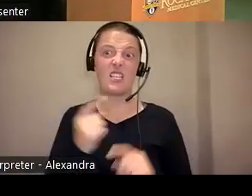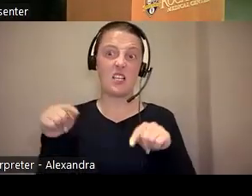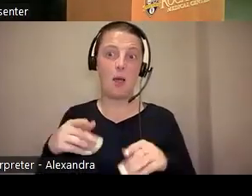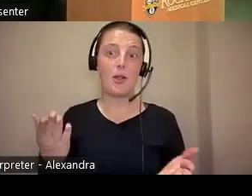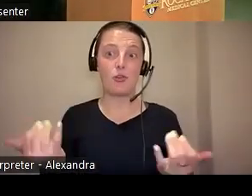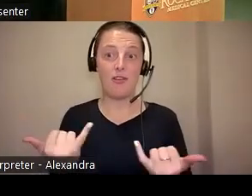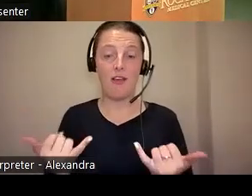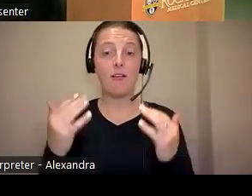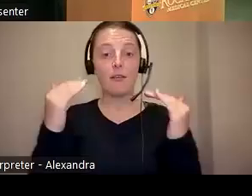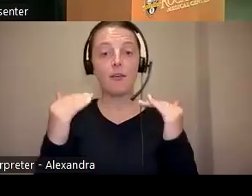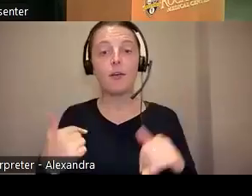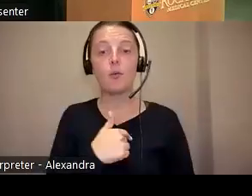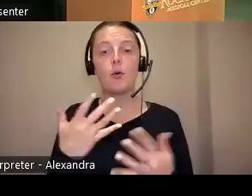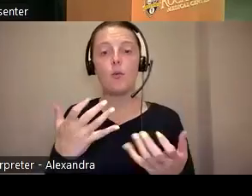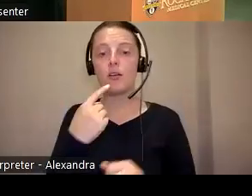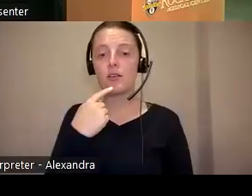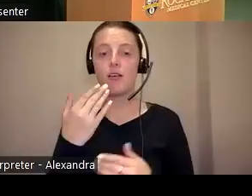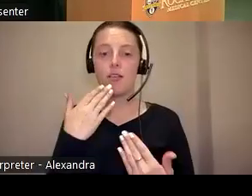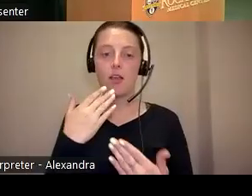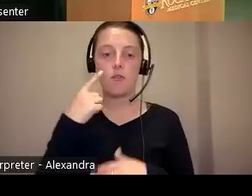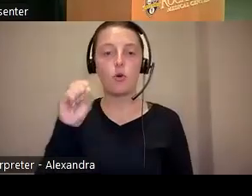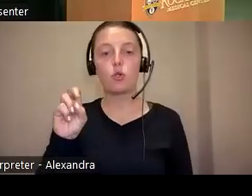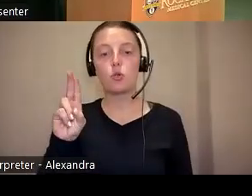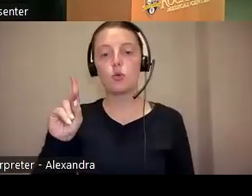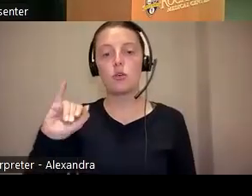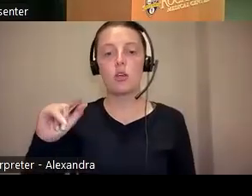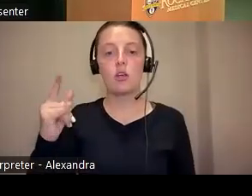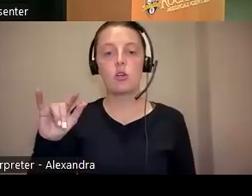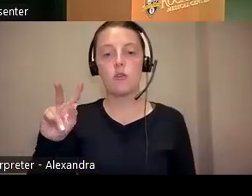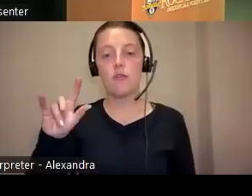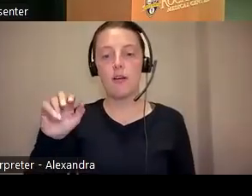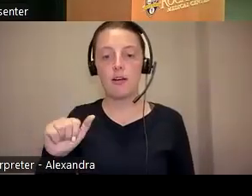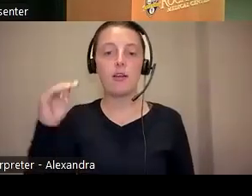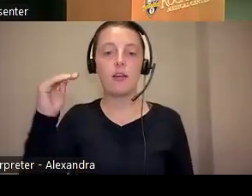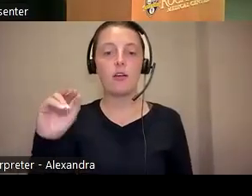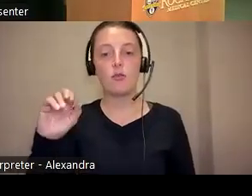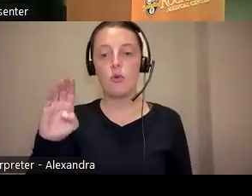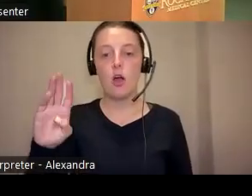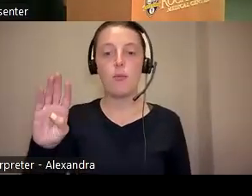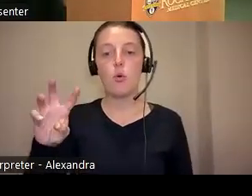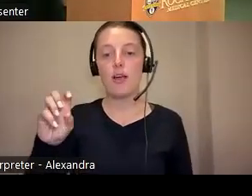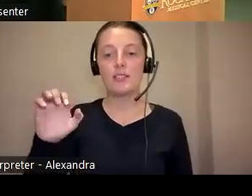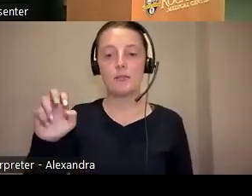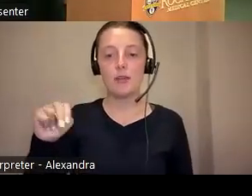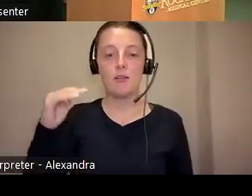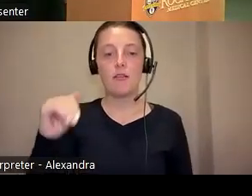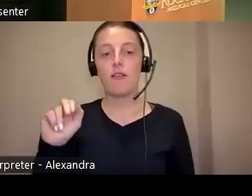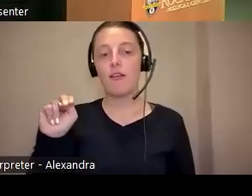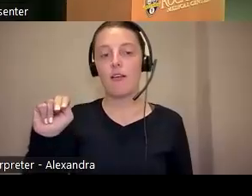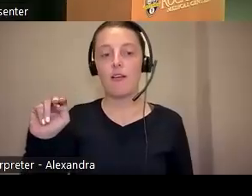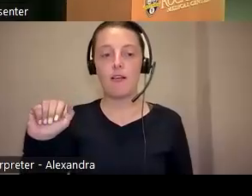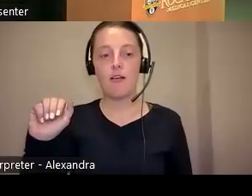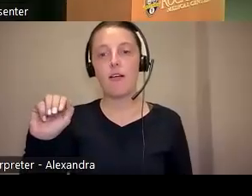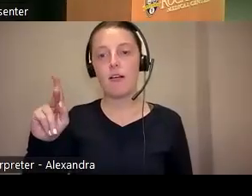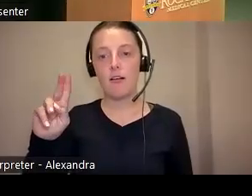Rob Weissman, Anna Kedley, Marilyn Guadinho, um and Richard McCory for their input and support